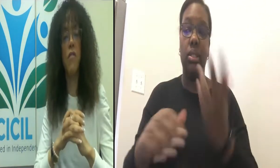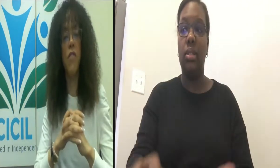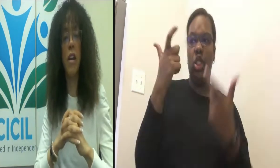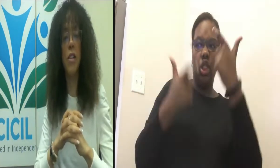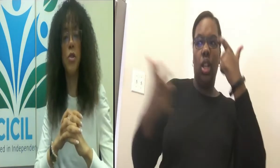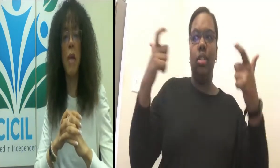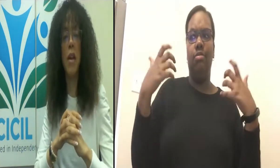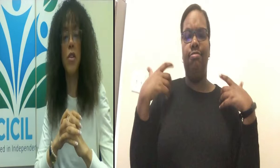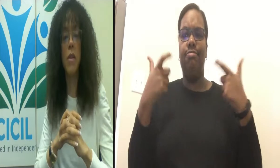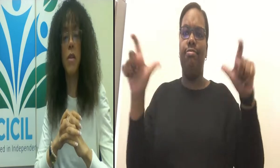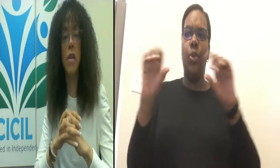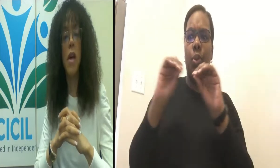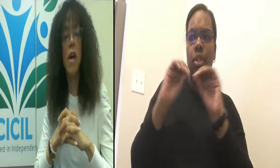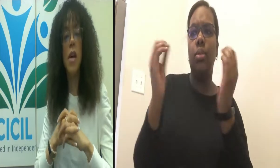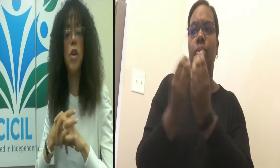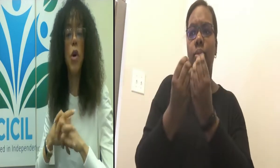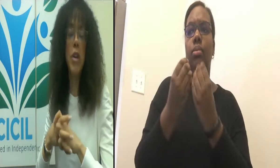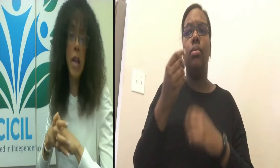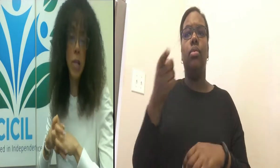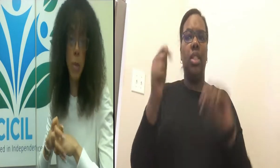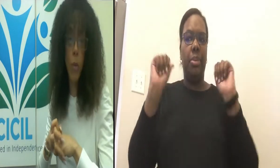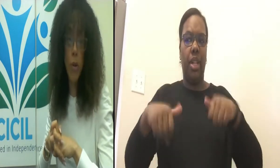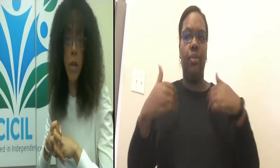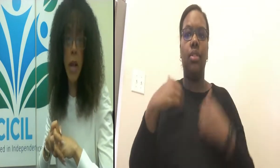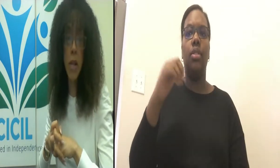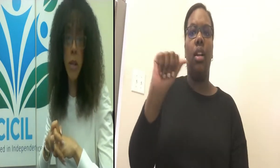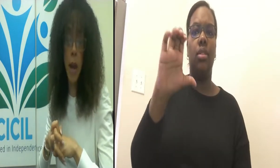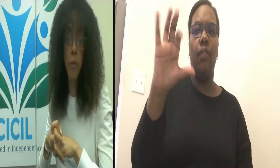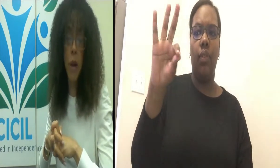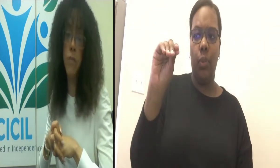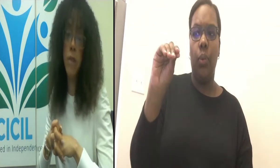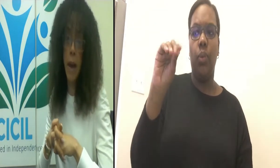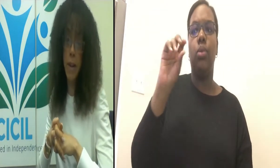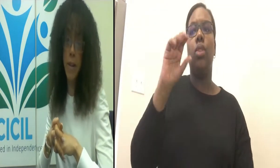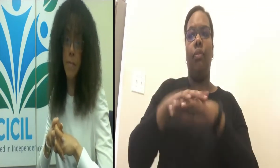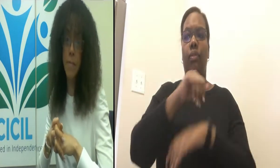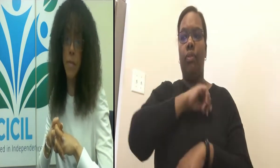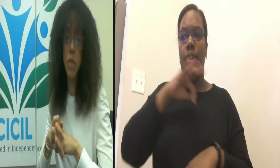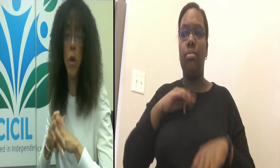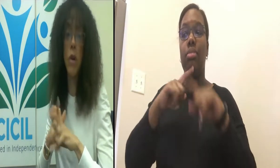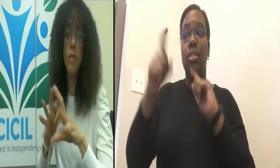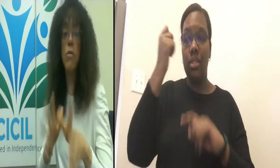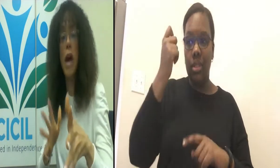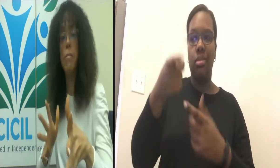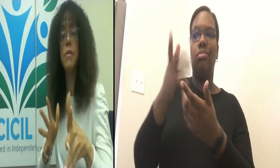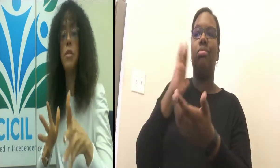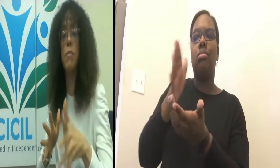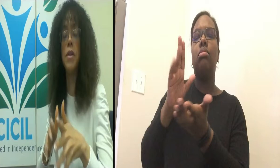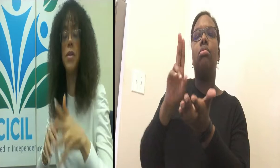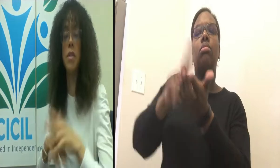that does not outsource any part of its financial management know that that's